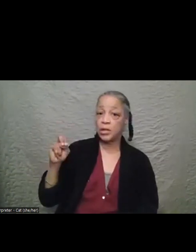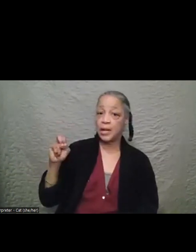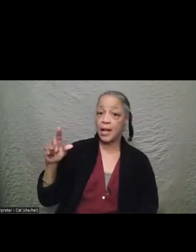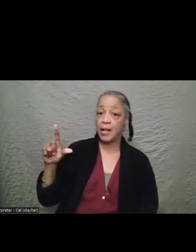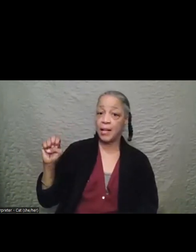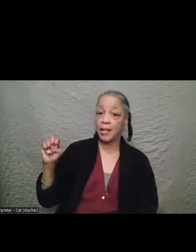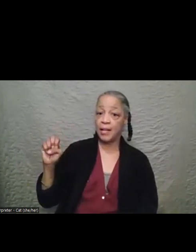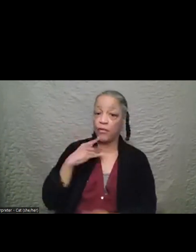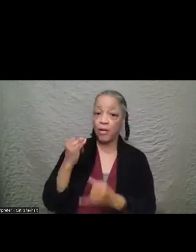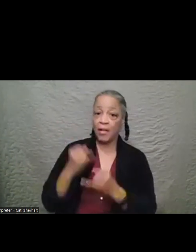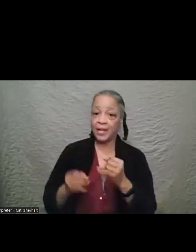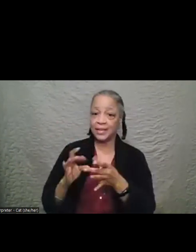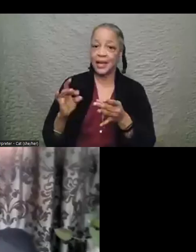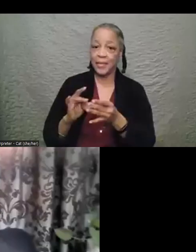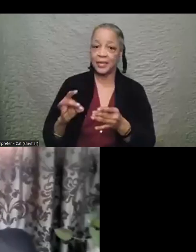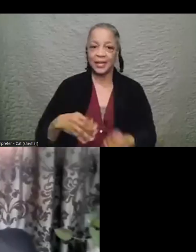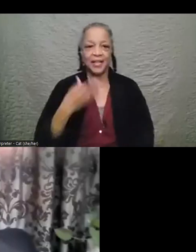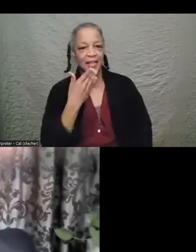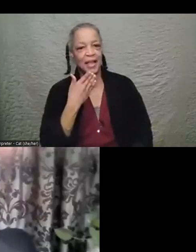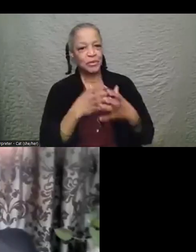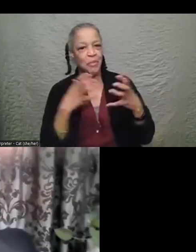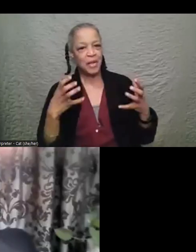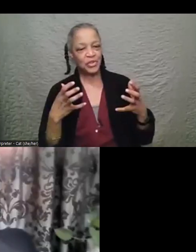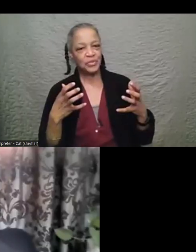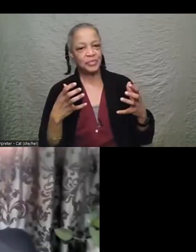Thank you so much.